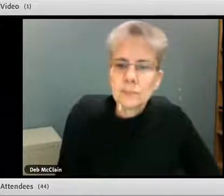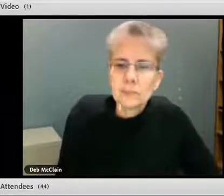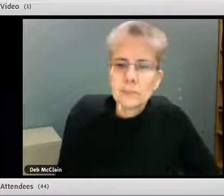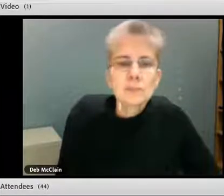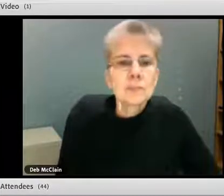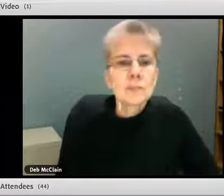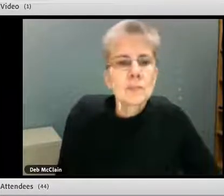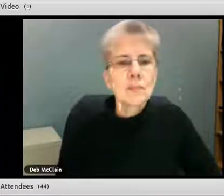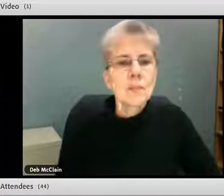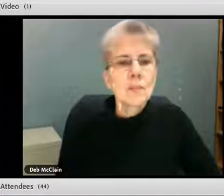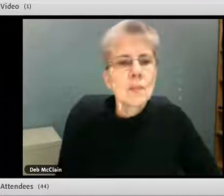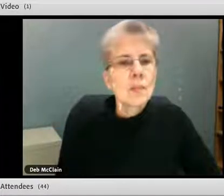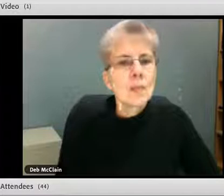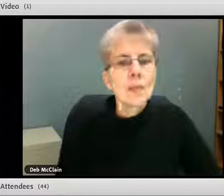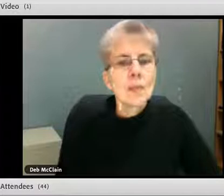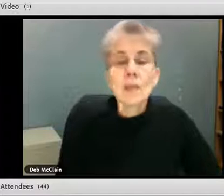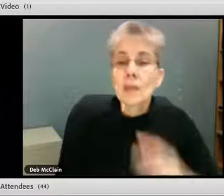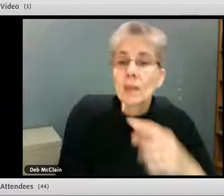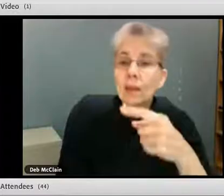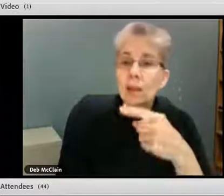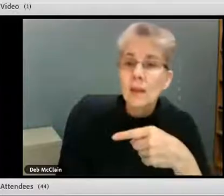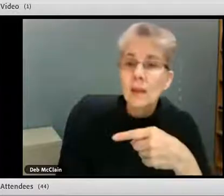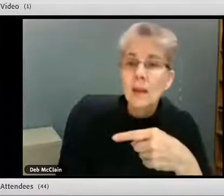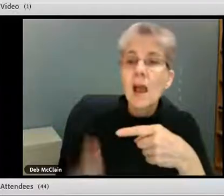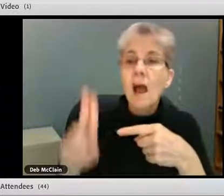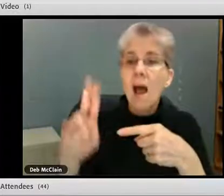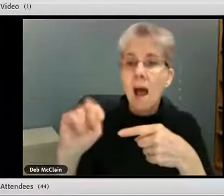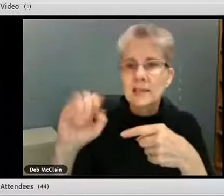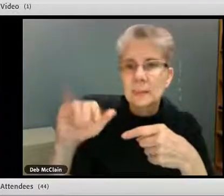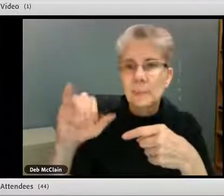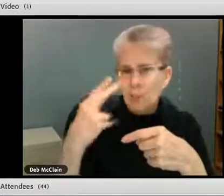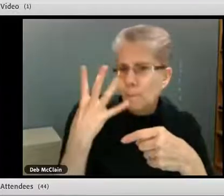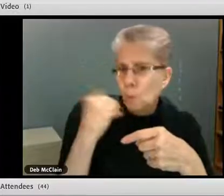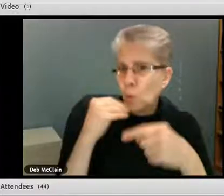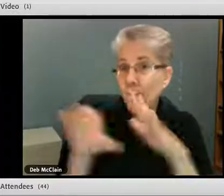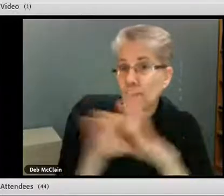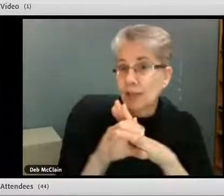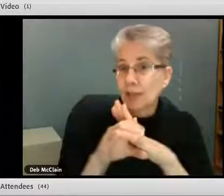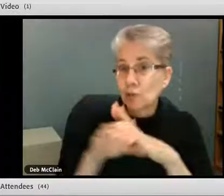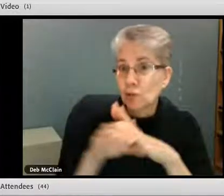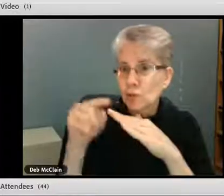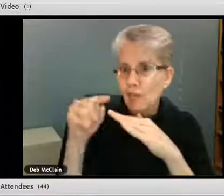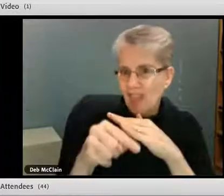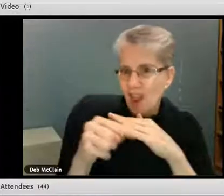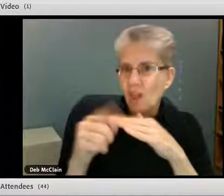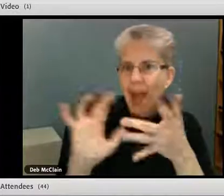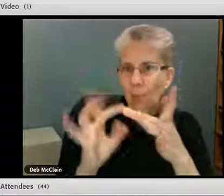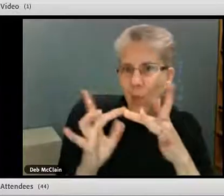So this is Unsplash. Again, really beautiful pictures. Maybe not so oriented towards libraries, but if you're doing programming,